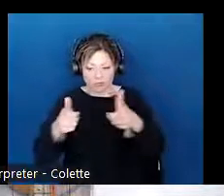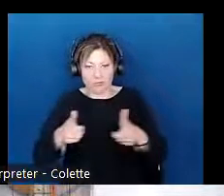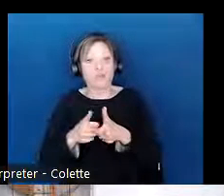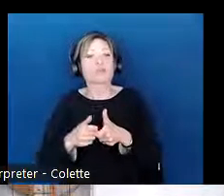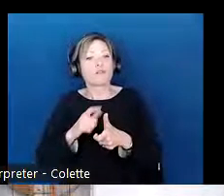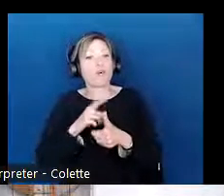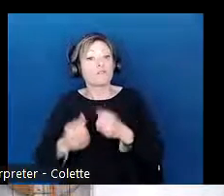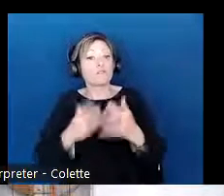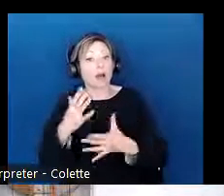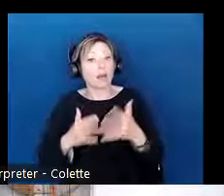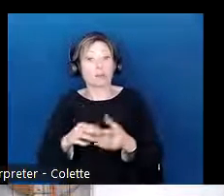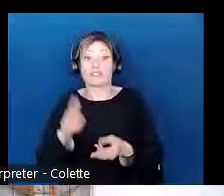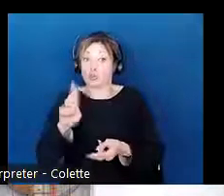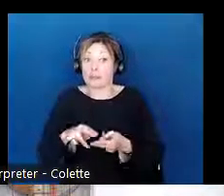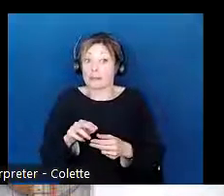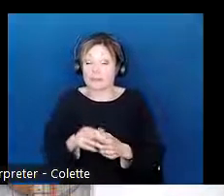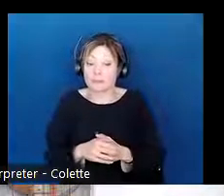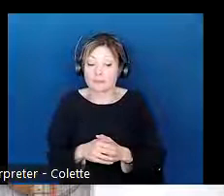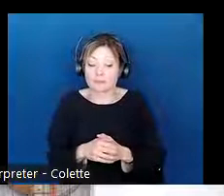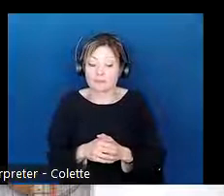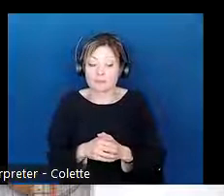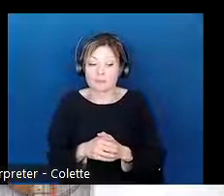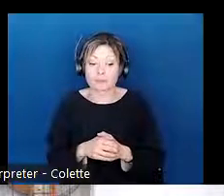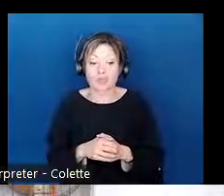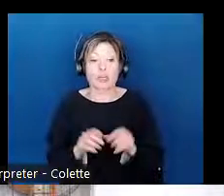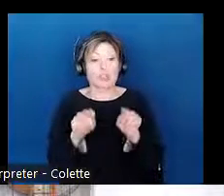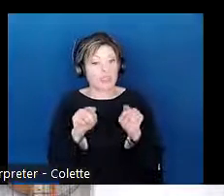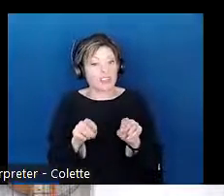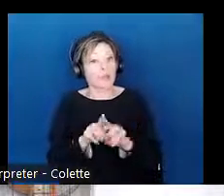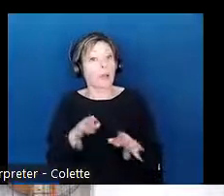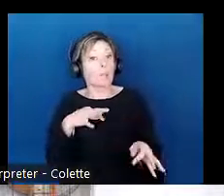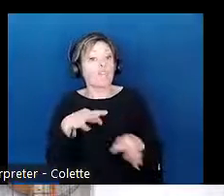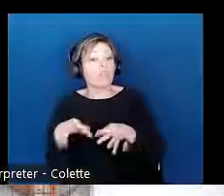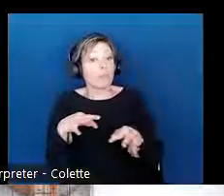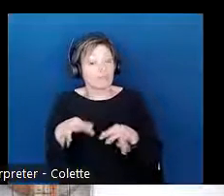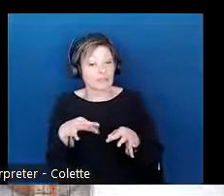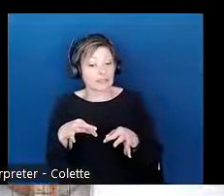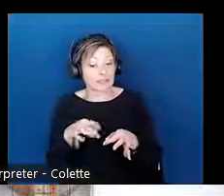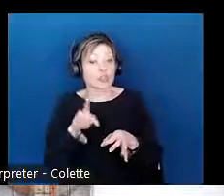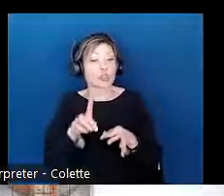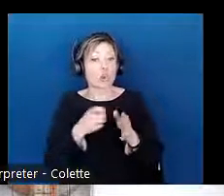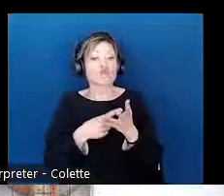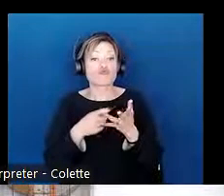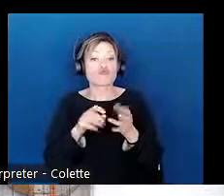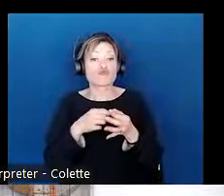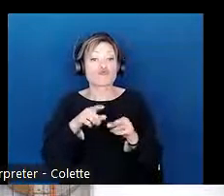actually it was almost like a performance piece where she took out squares of the turf leaving